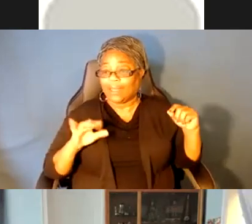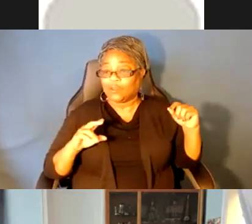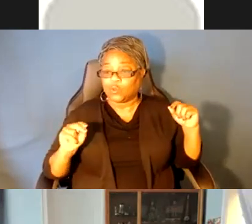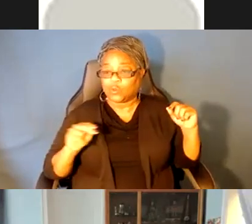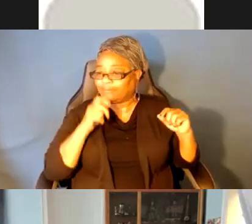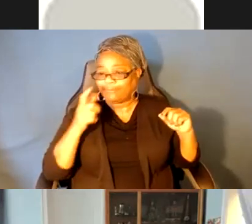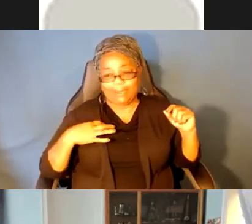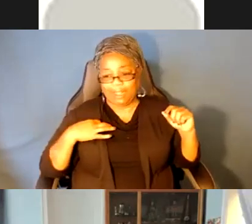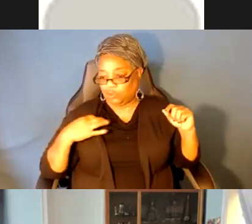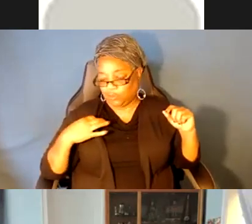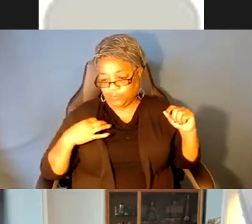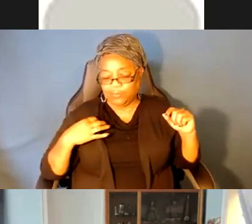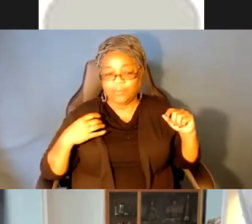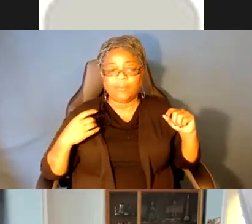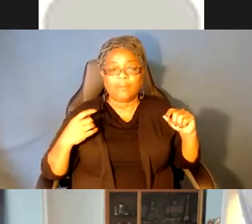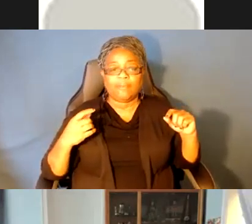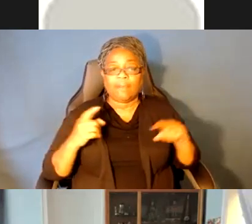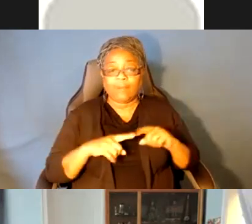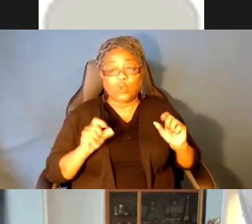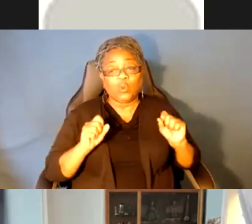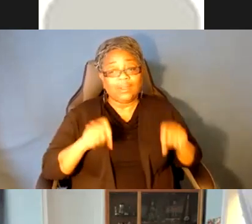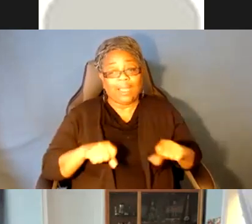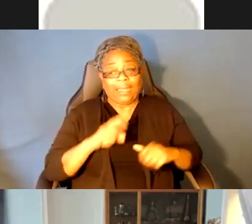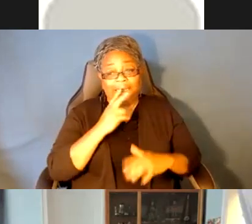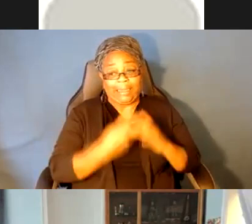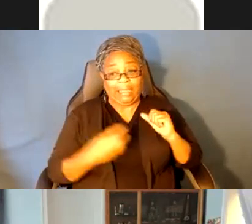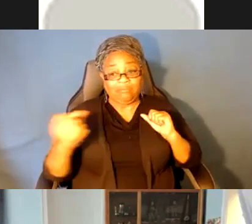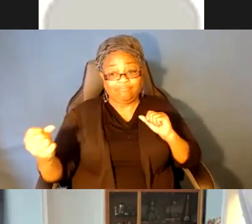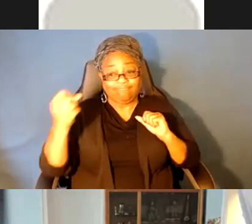but you can engage an out-of-state artist or consultant.